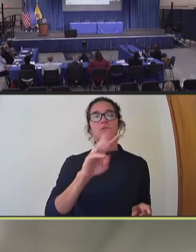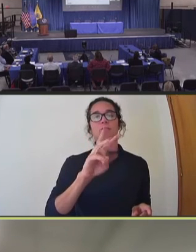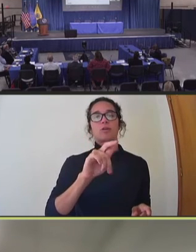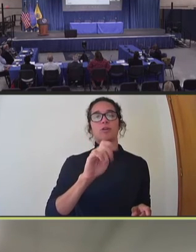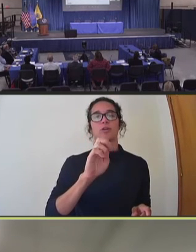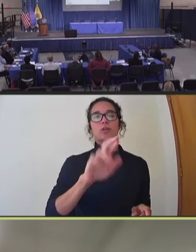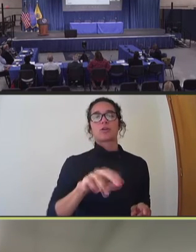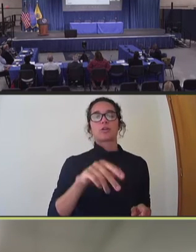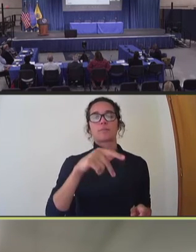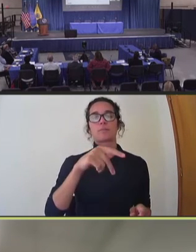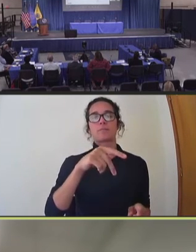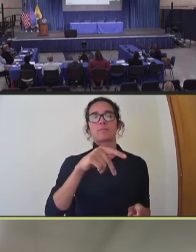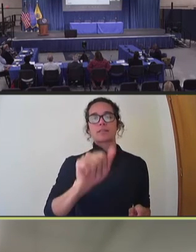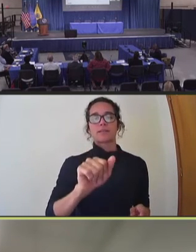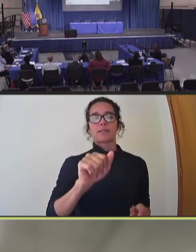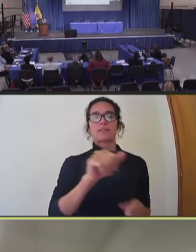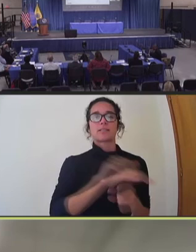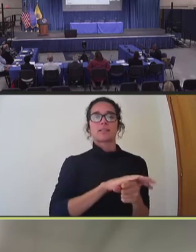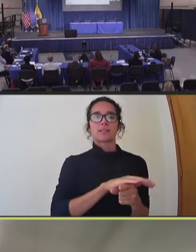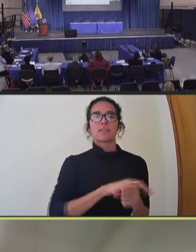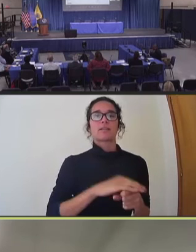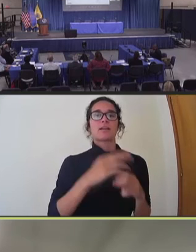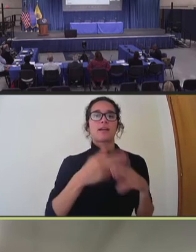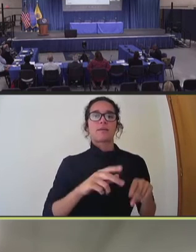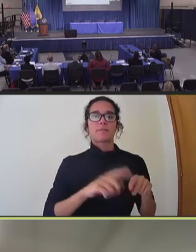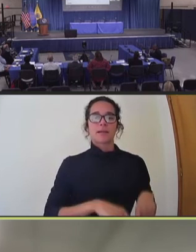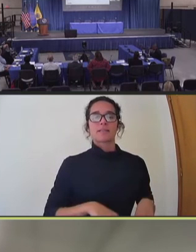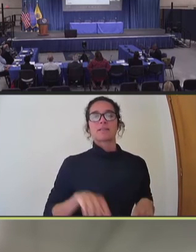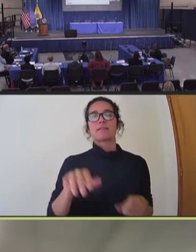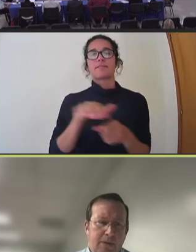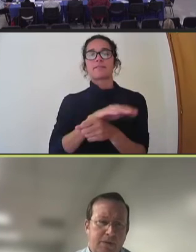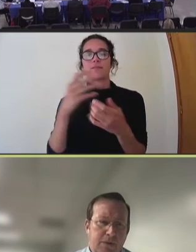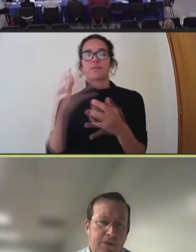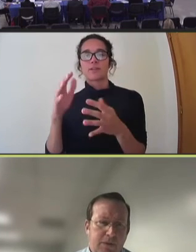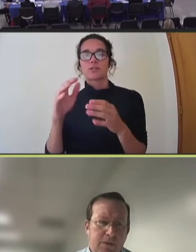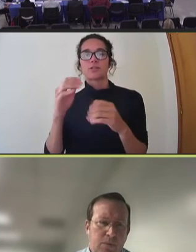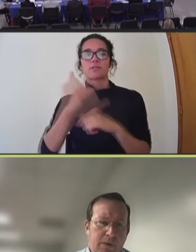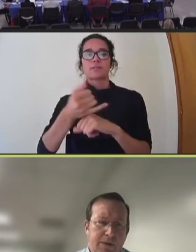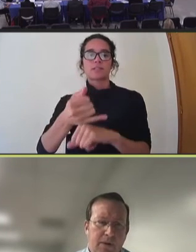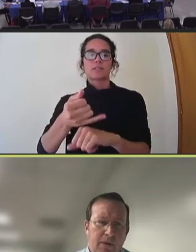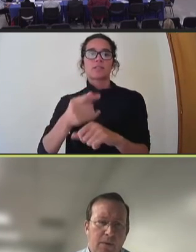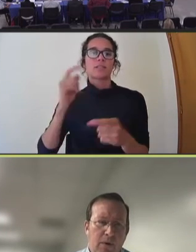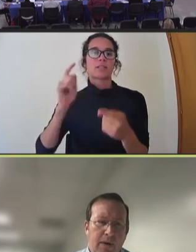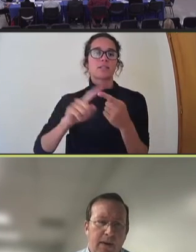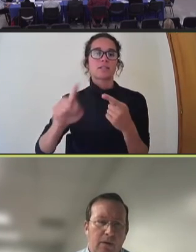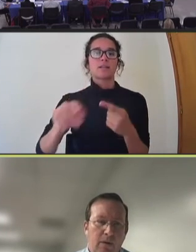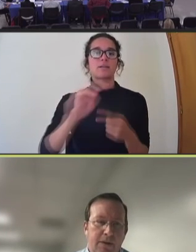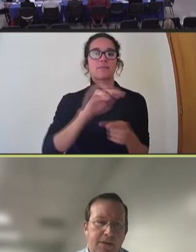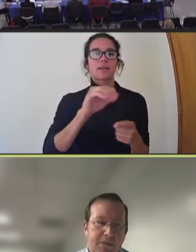and our fill-finish facilities up to Waltham, Massachusetts, where you see our mRNA R&D Center